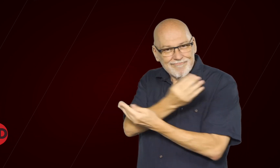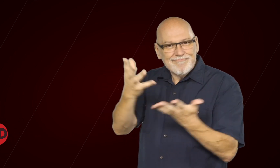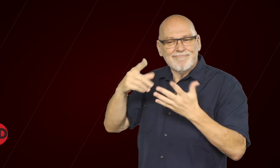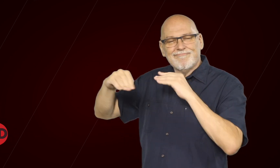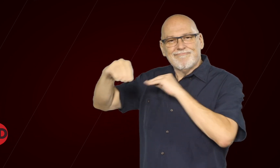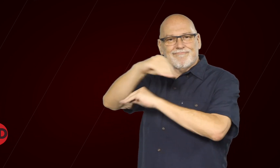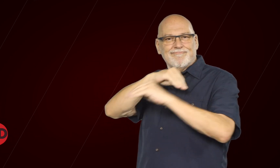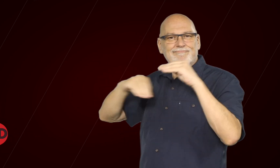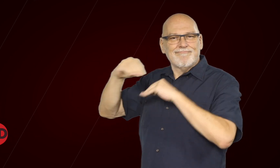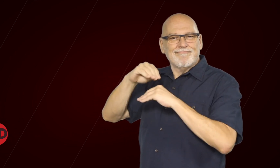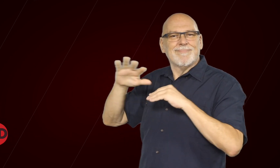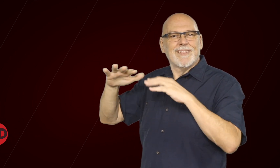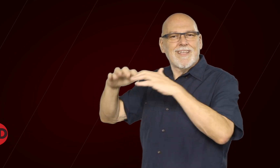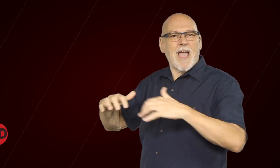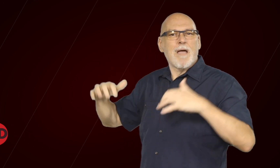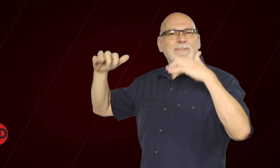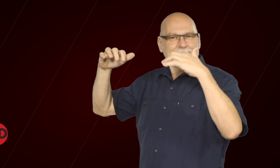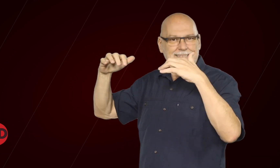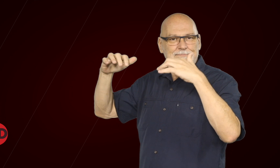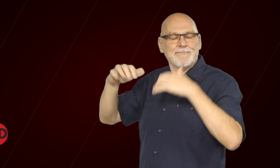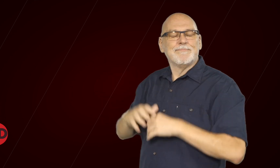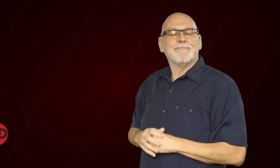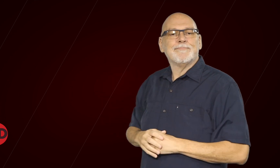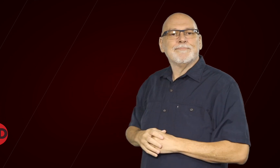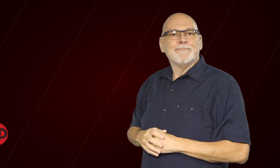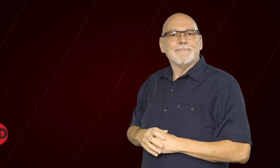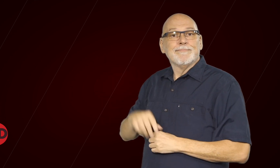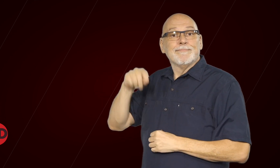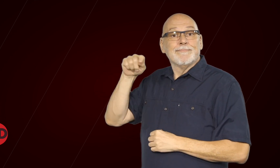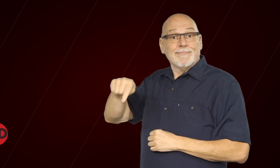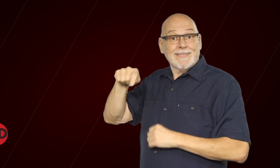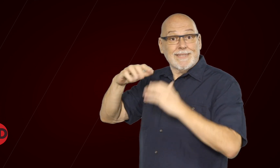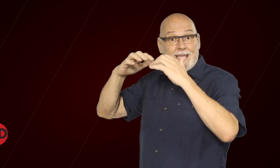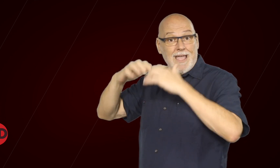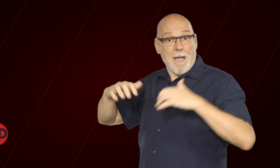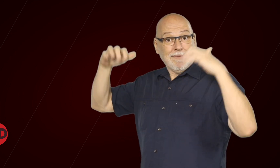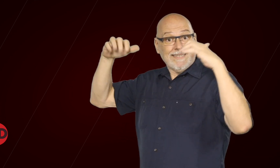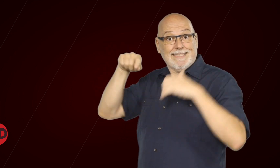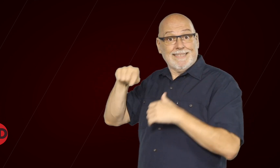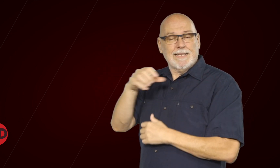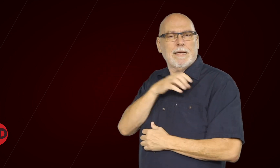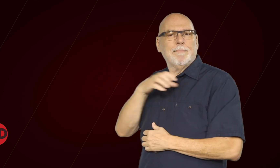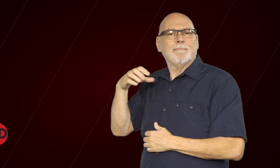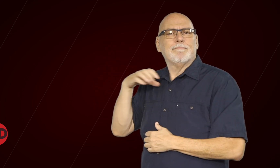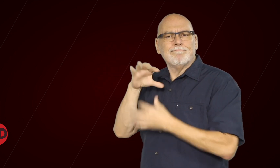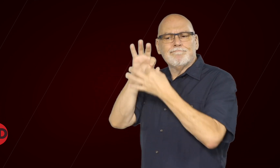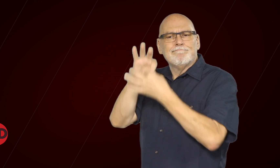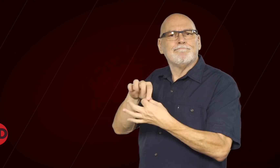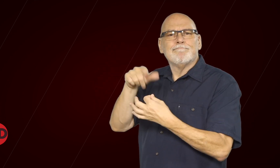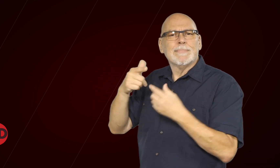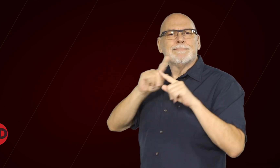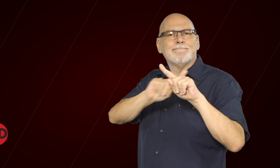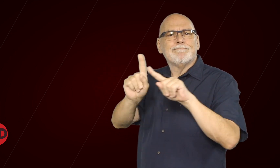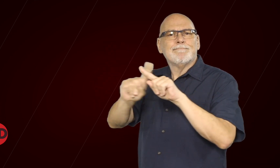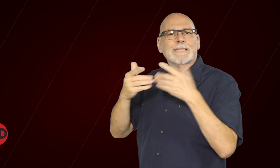reshuffling of his cabinet. The cabinet is a committee of ministers